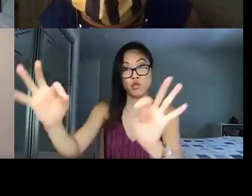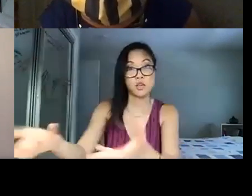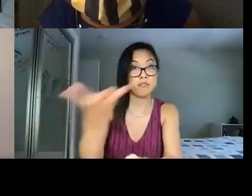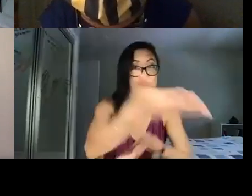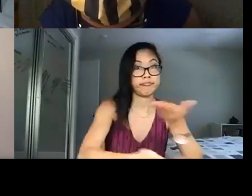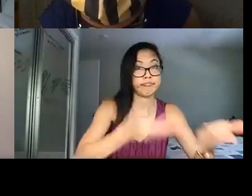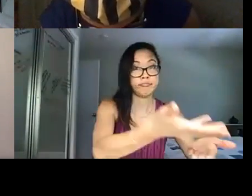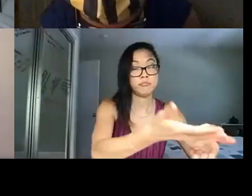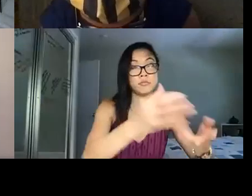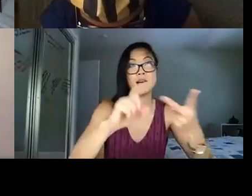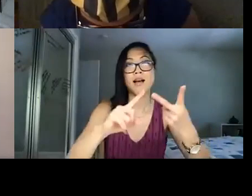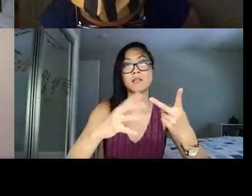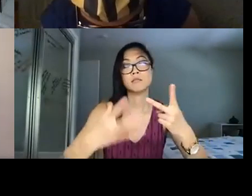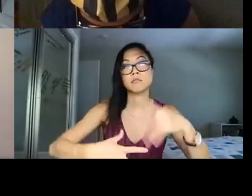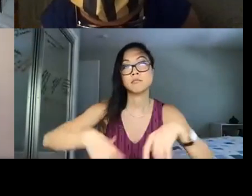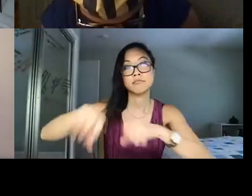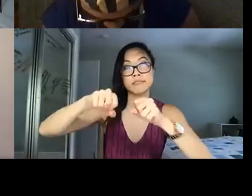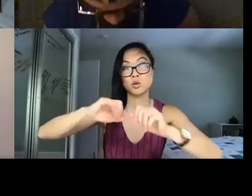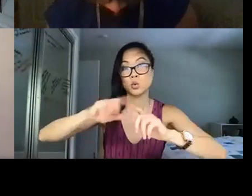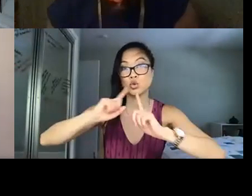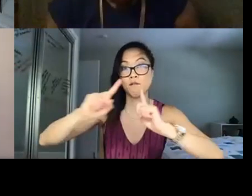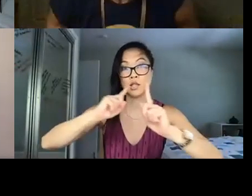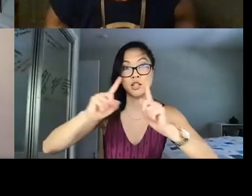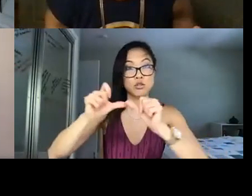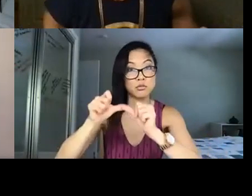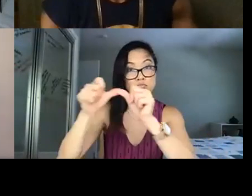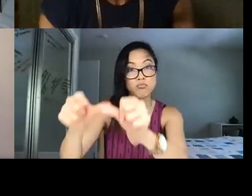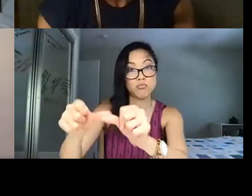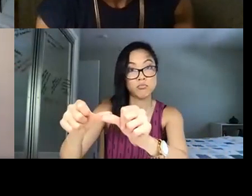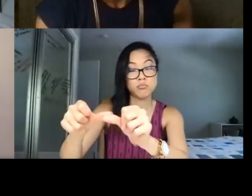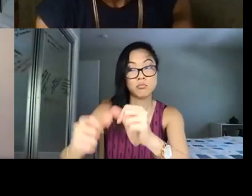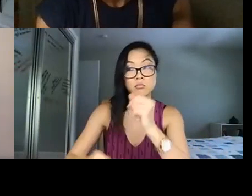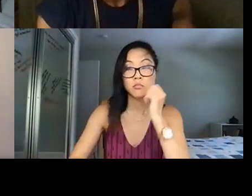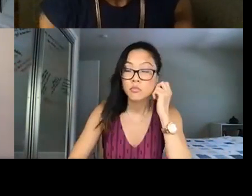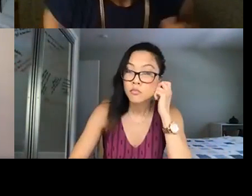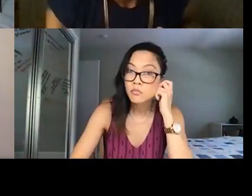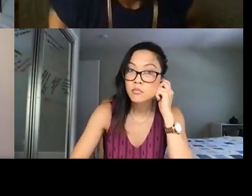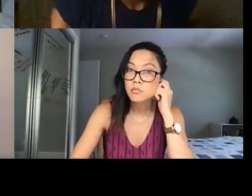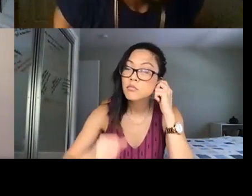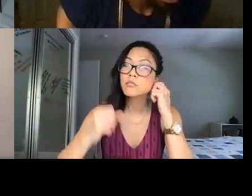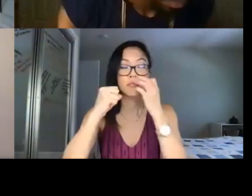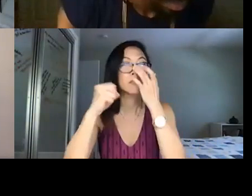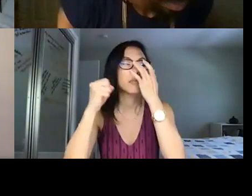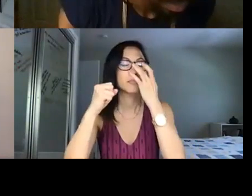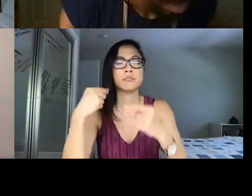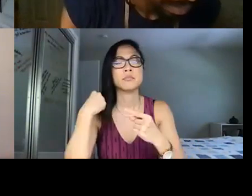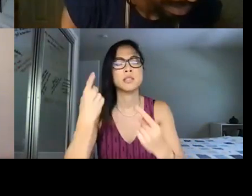We started in September but this period, the last three months or so, have really kind of guided the project